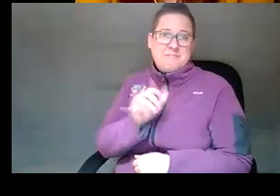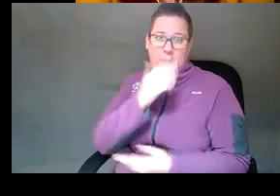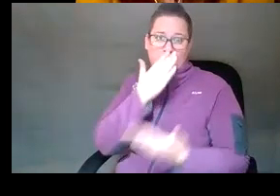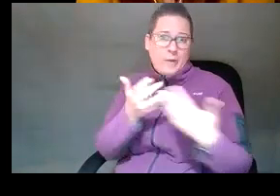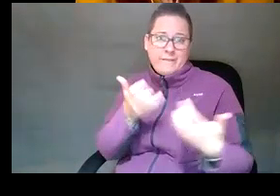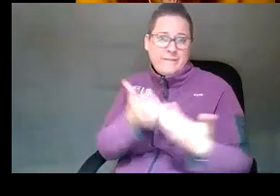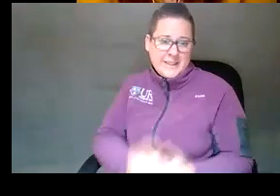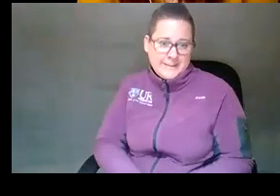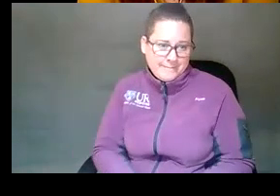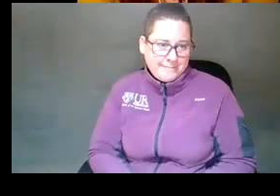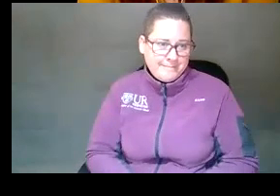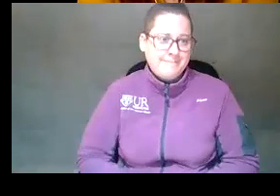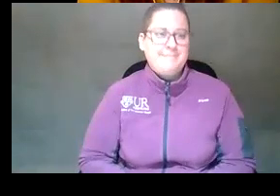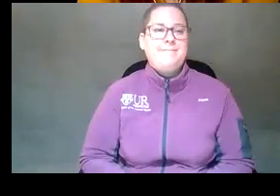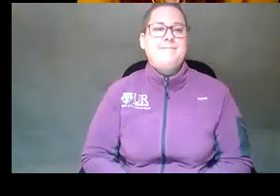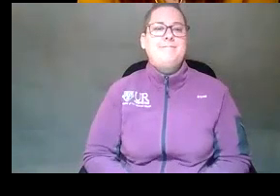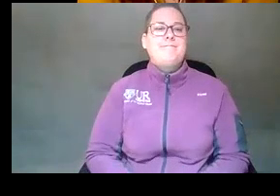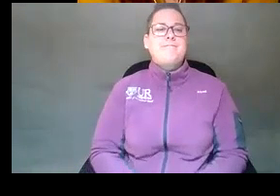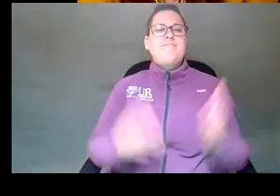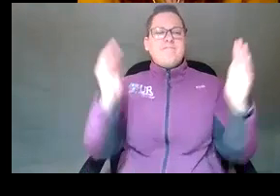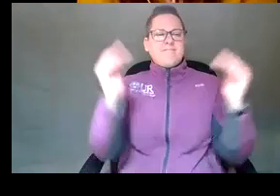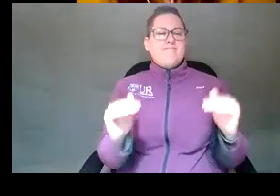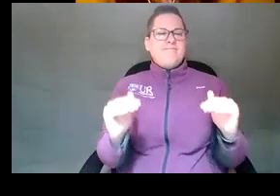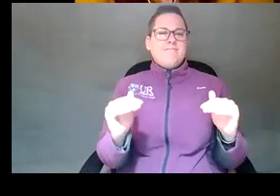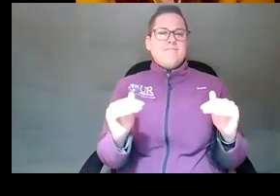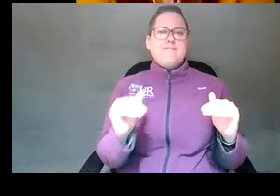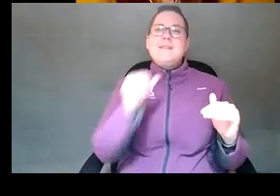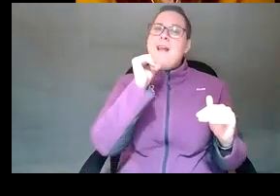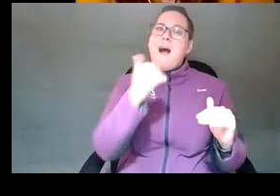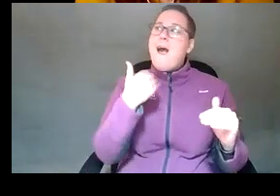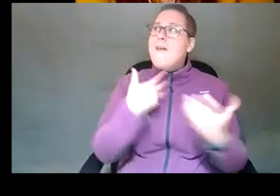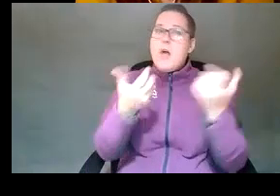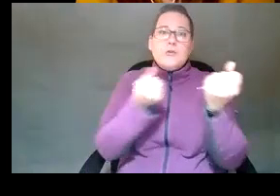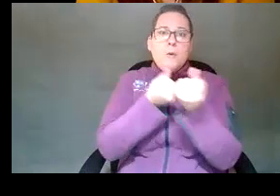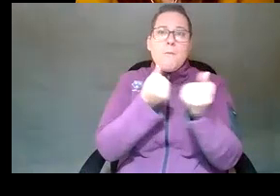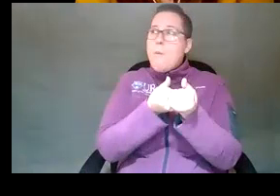and then also a general lack of in the moment team support and so a lot of times in our